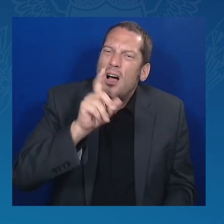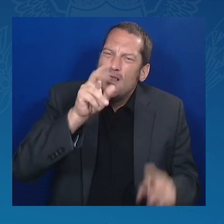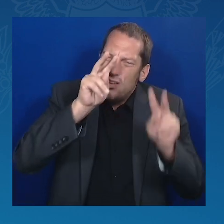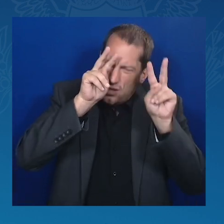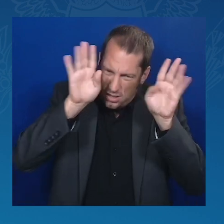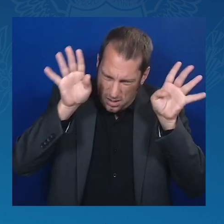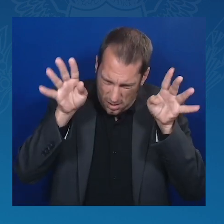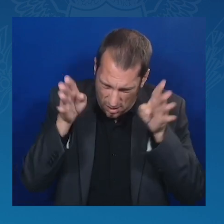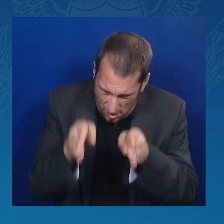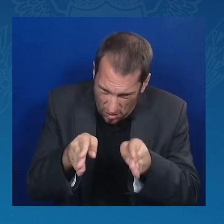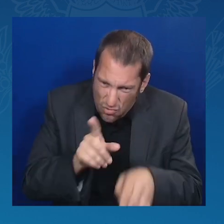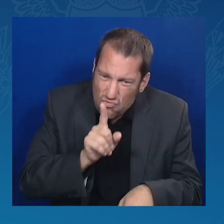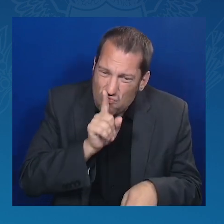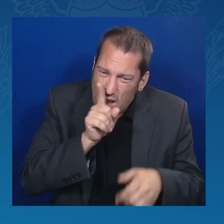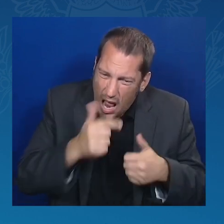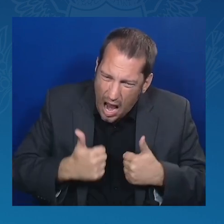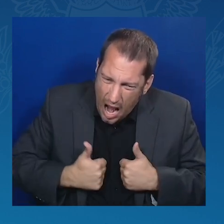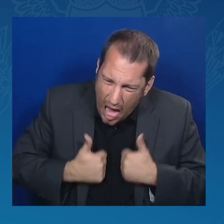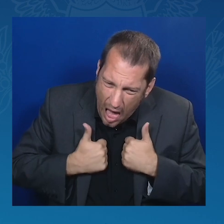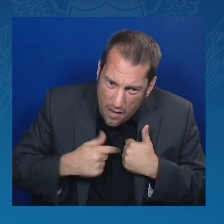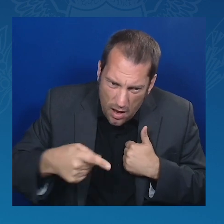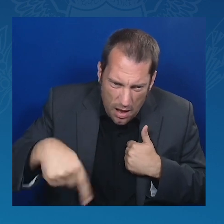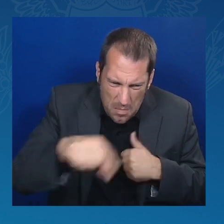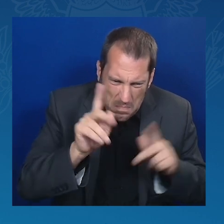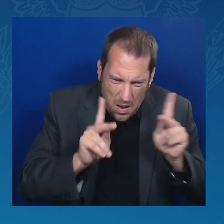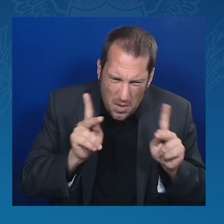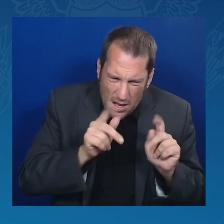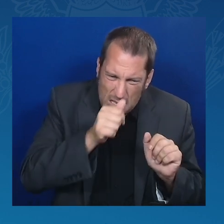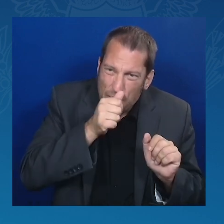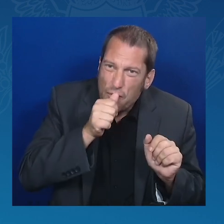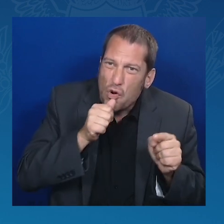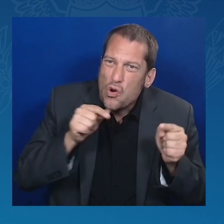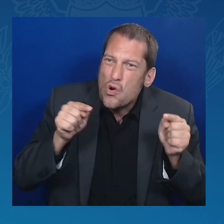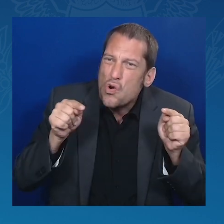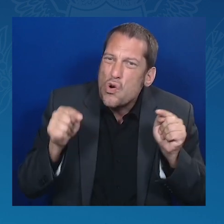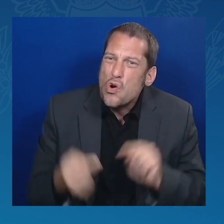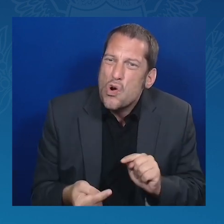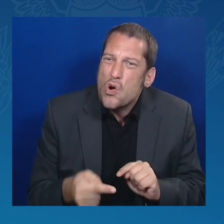every day since that decision came down is immeasurable.